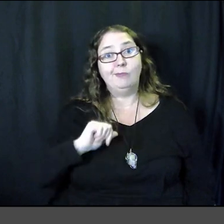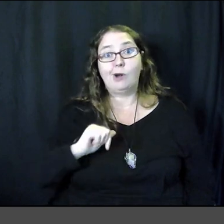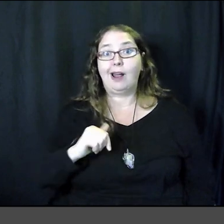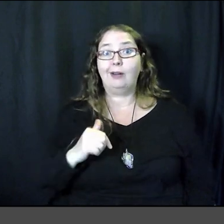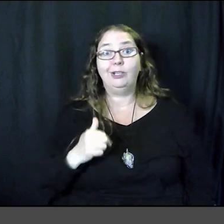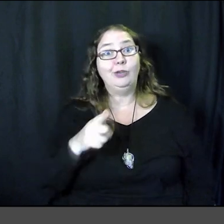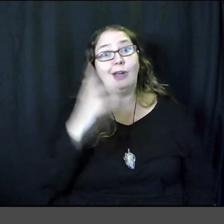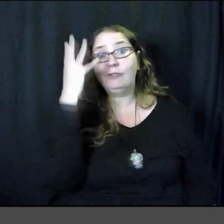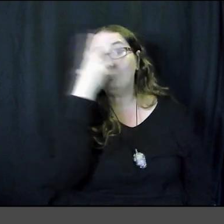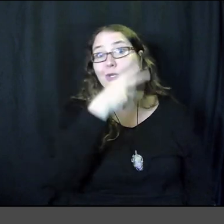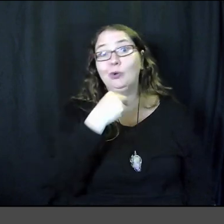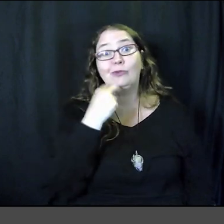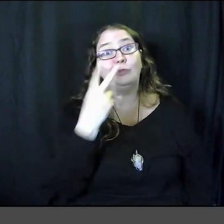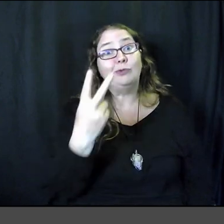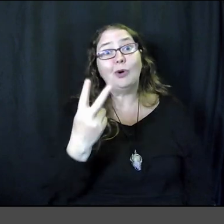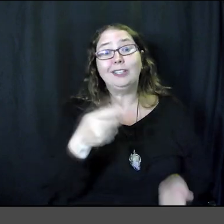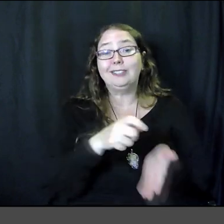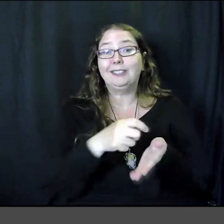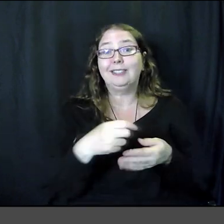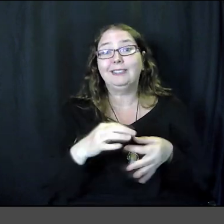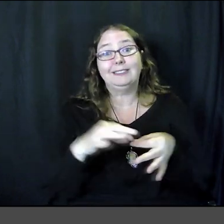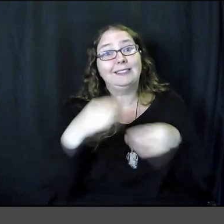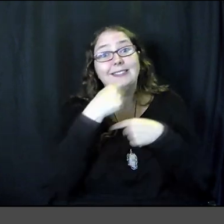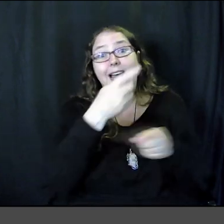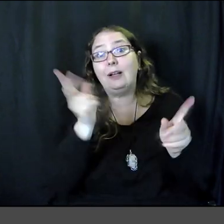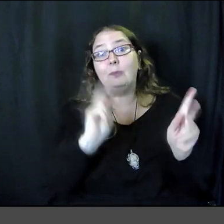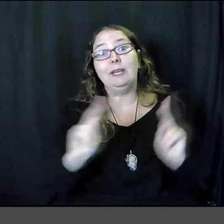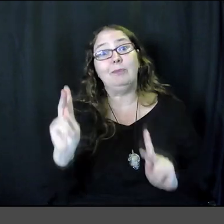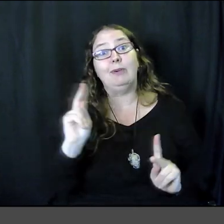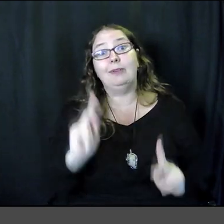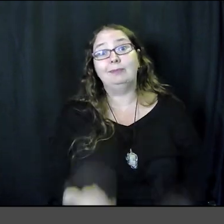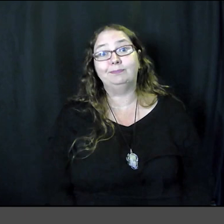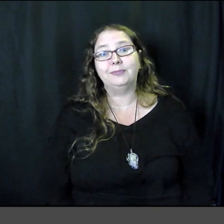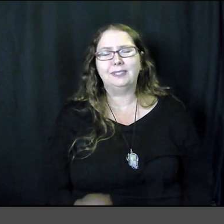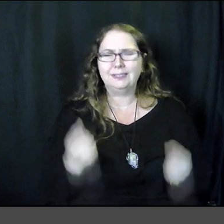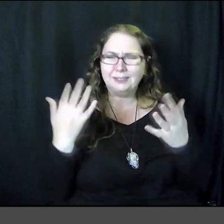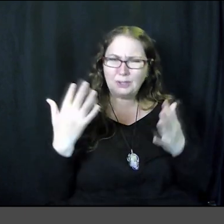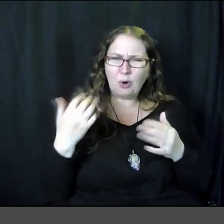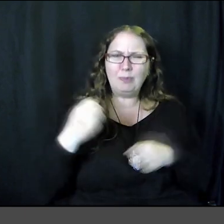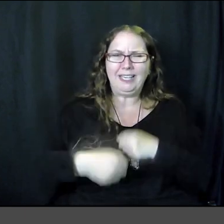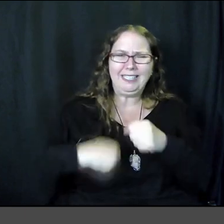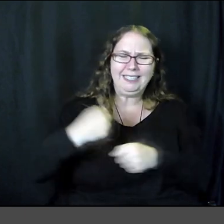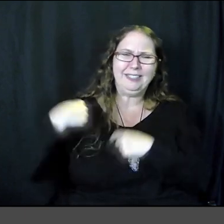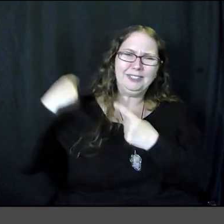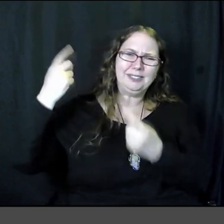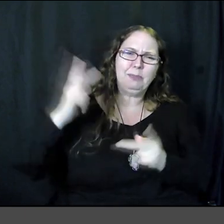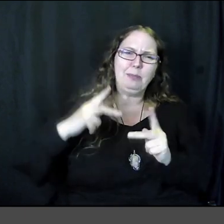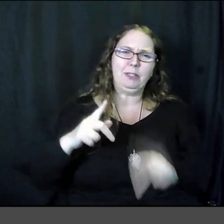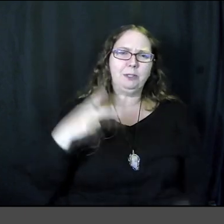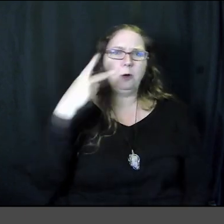YOU DON'T THINK WE DO SO MANY YEARS BEING TOLD WE SHOULD SPEAK. SO MANY YEARS TOLD WE HAVE ACCENT.